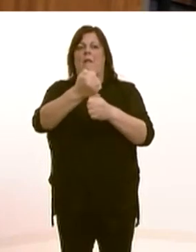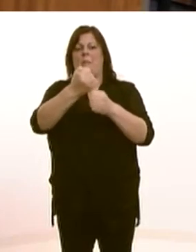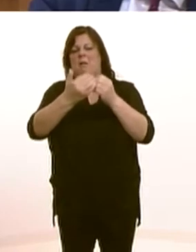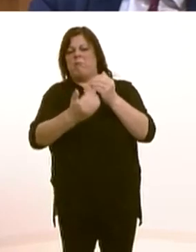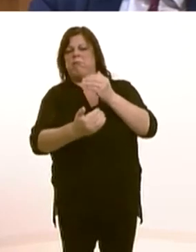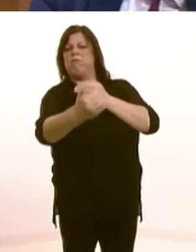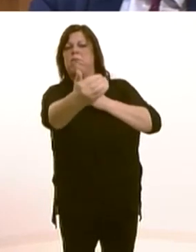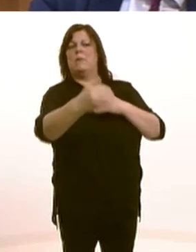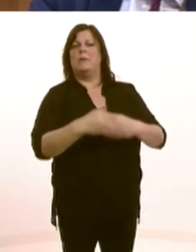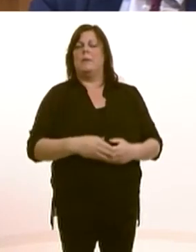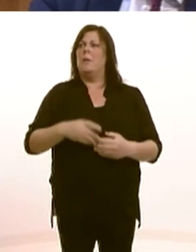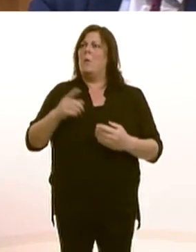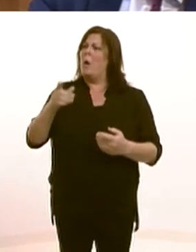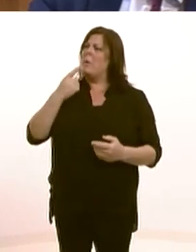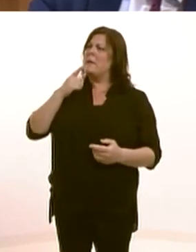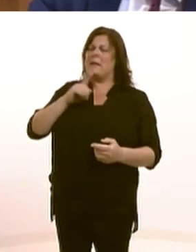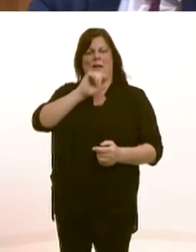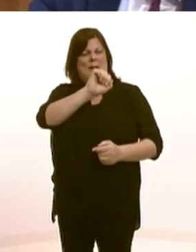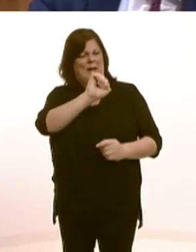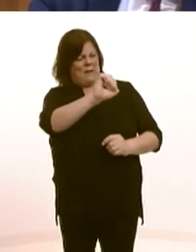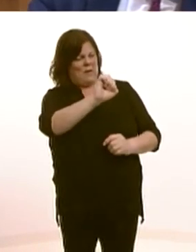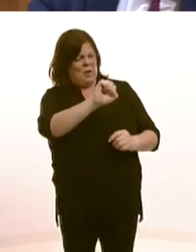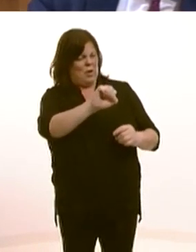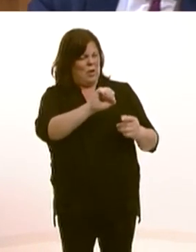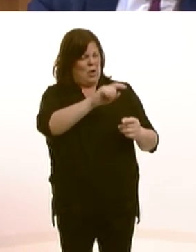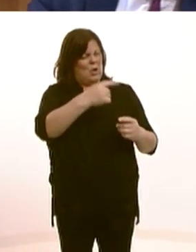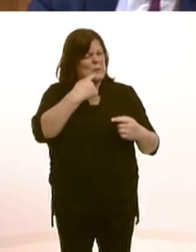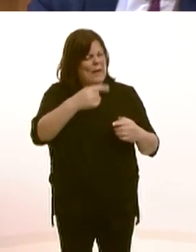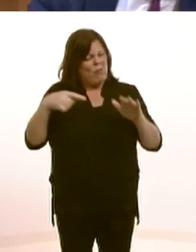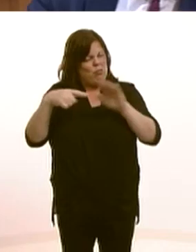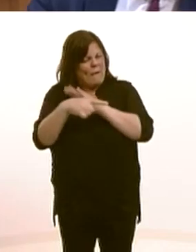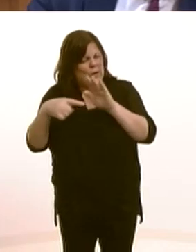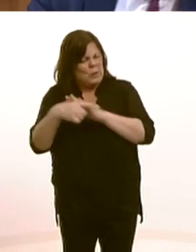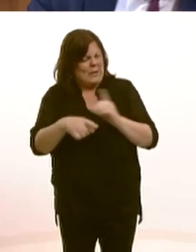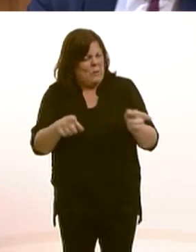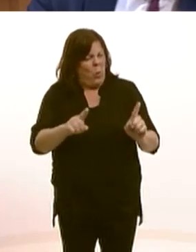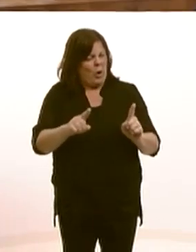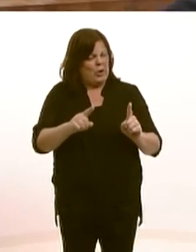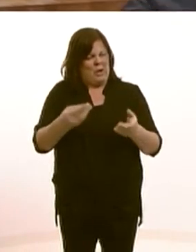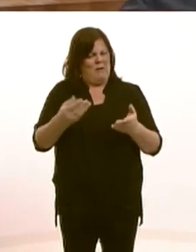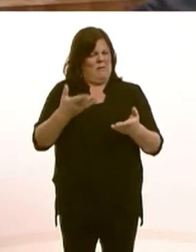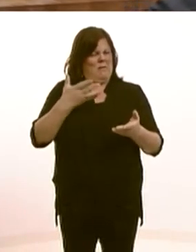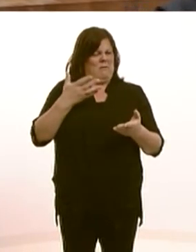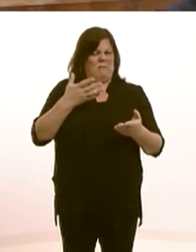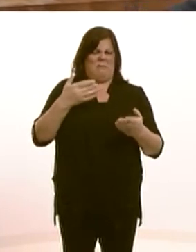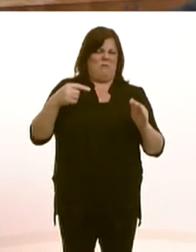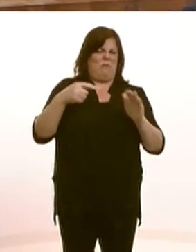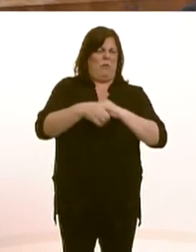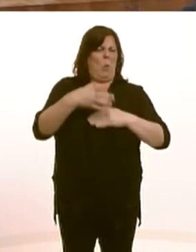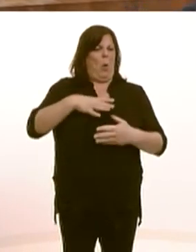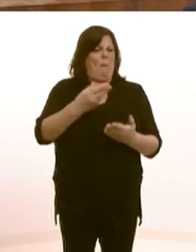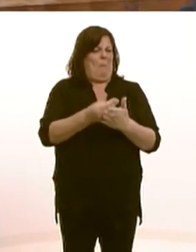his partyís policy is to treat people who are refugees from war as economic migrants. Weíve heard that from a Member of his own back benches. Secondly, I can guarantee himó[Interruption.]